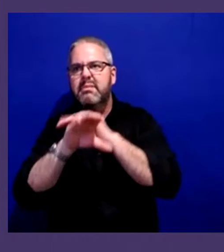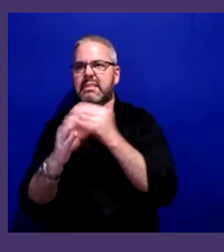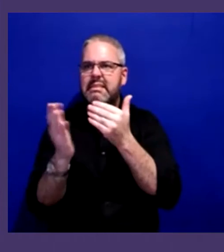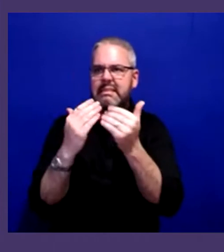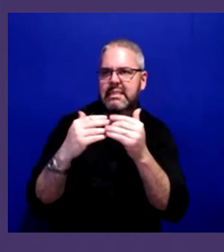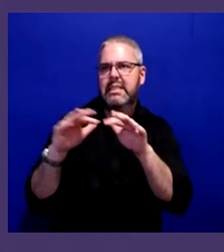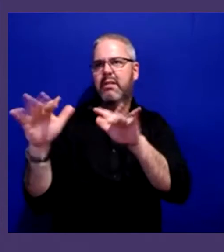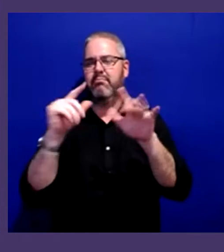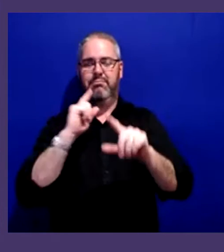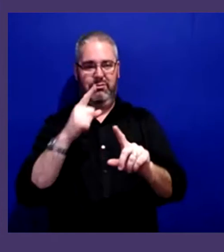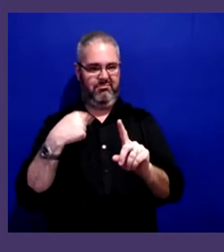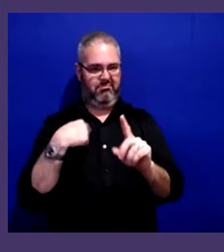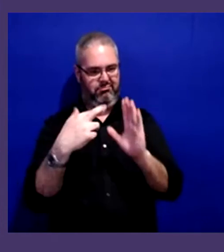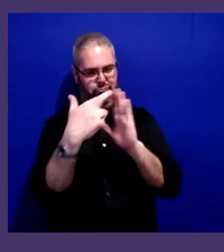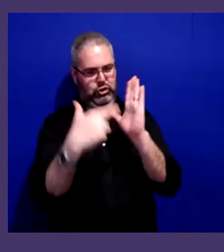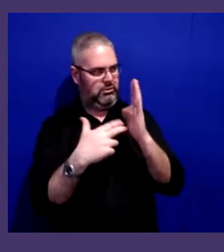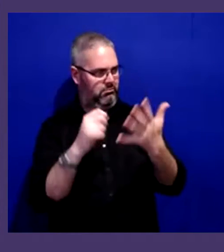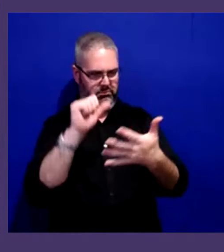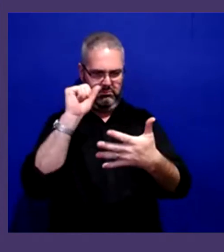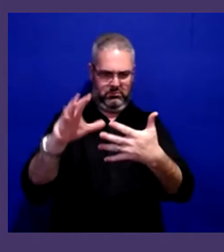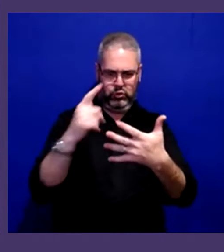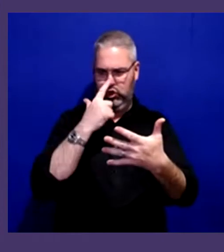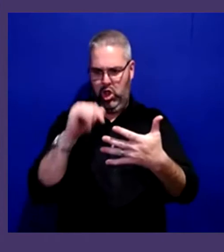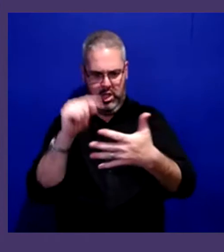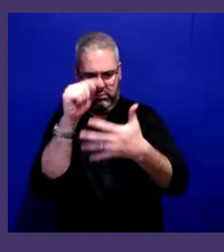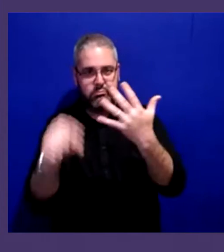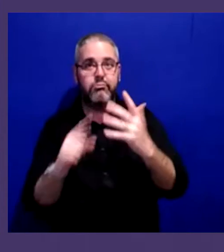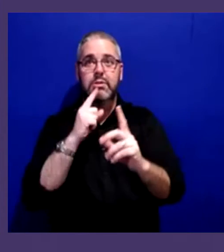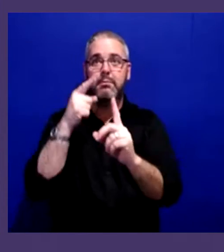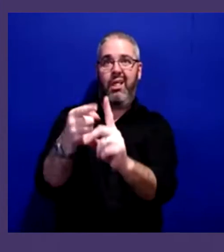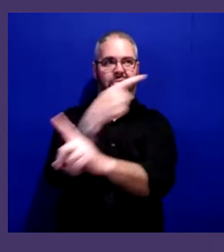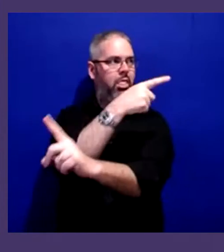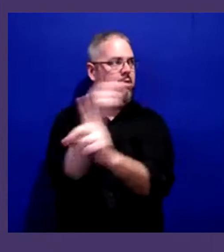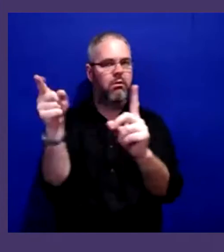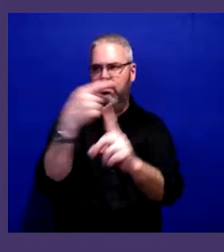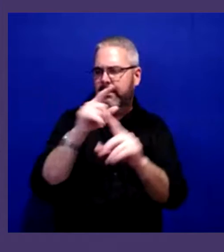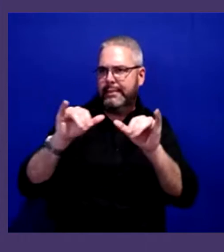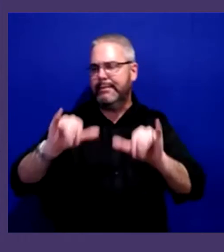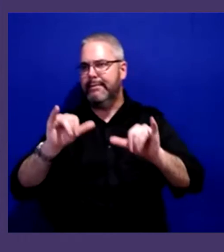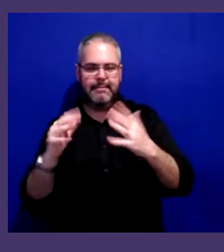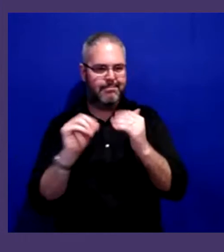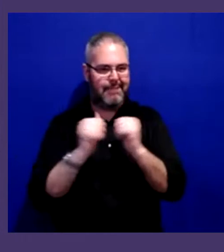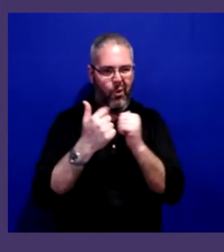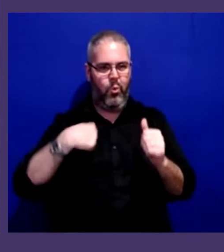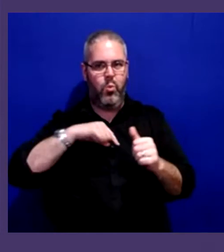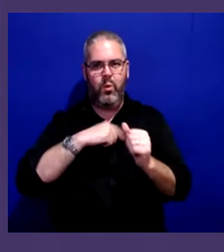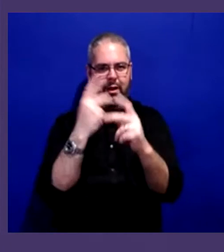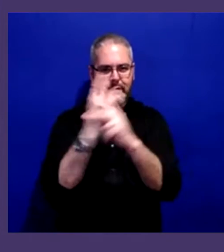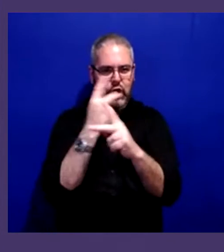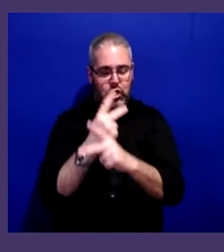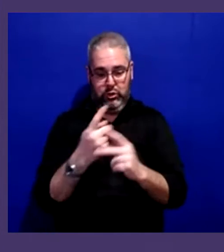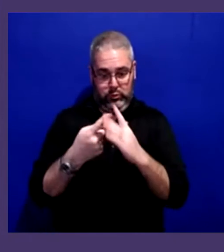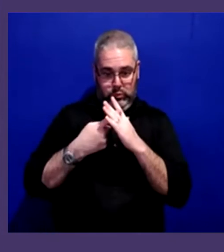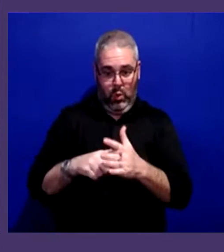they're guidelines, they're a jumping off point, and they're a place where we start as designers, but they don't necessarily